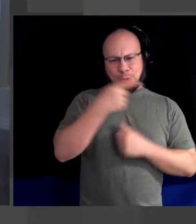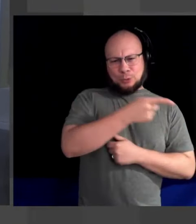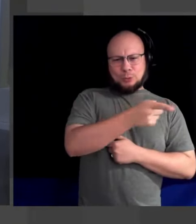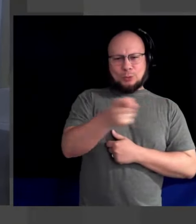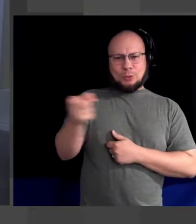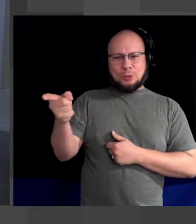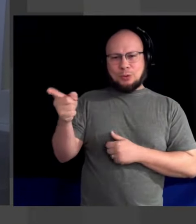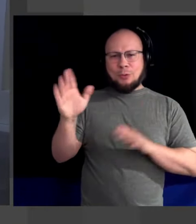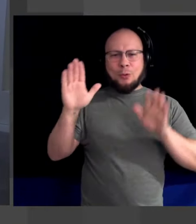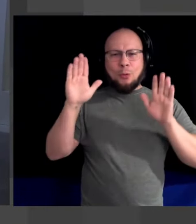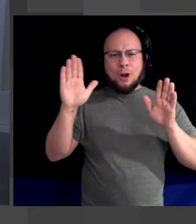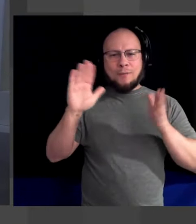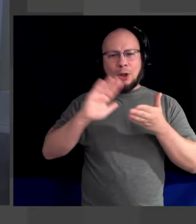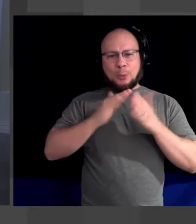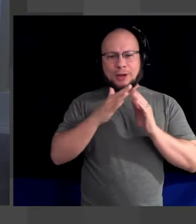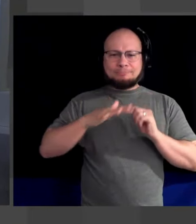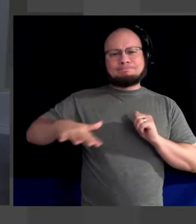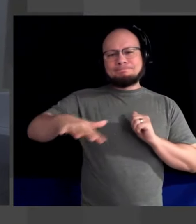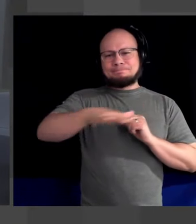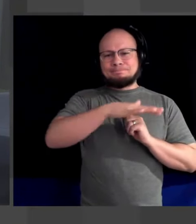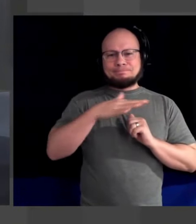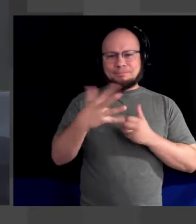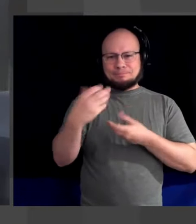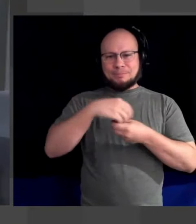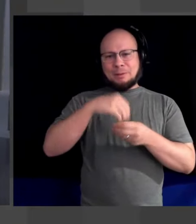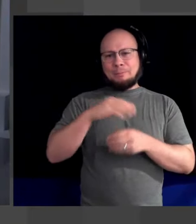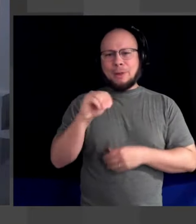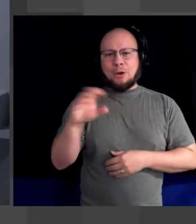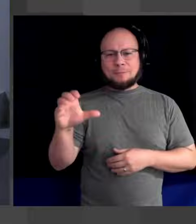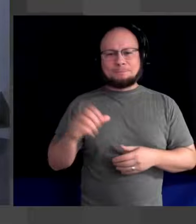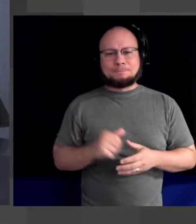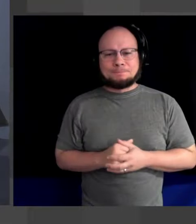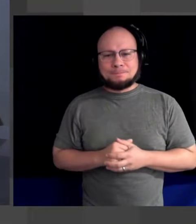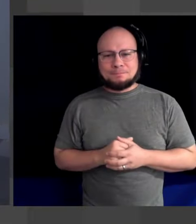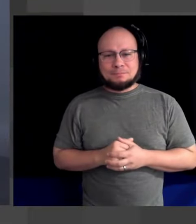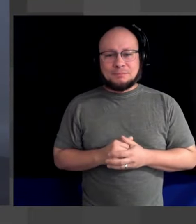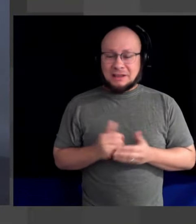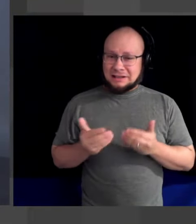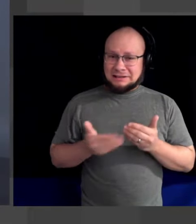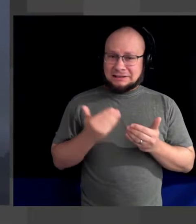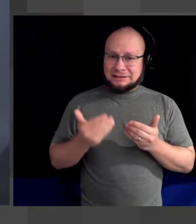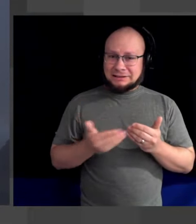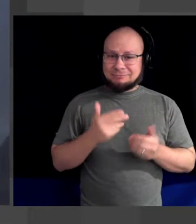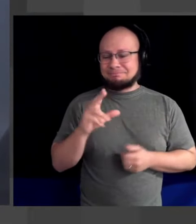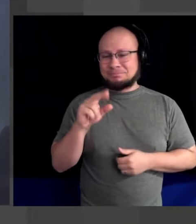CELEBRATE ALL OF YOU - OUR INCREDIBLE MINECRAFT COMMUNITY!